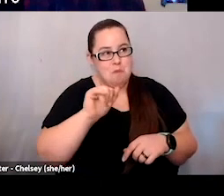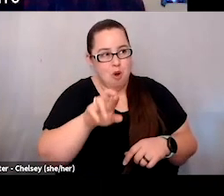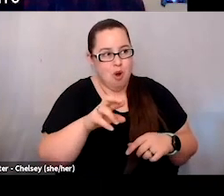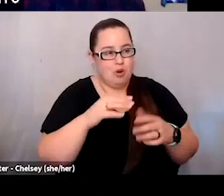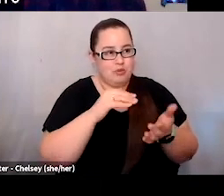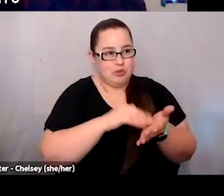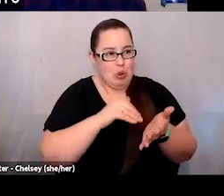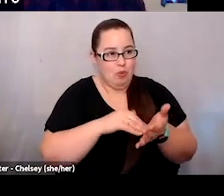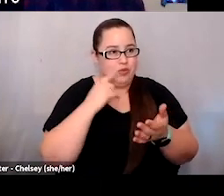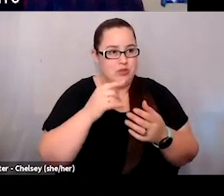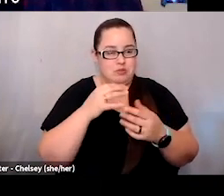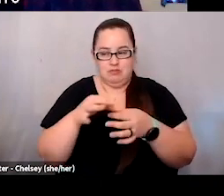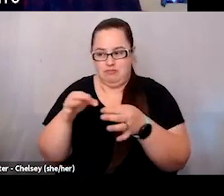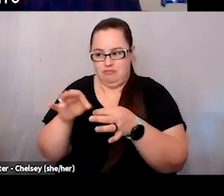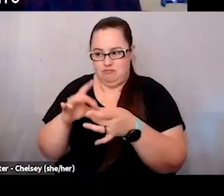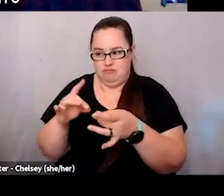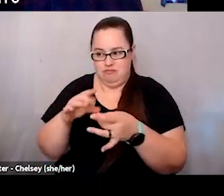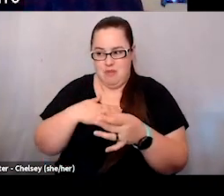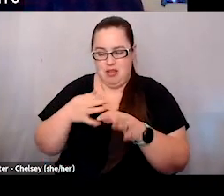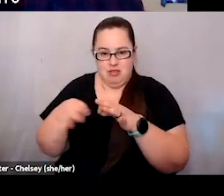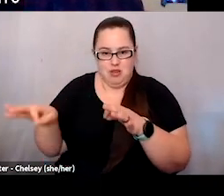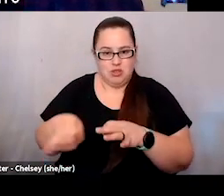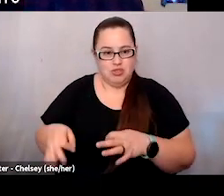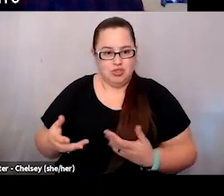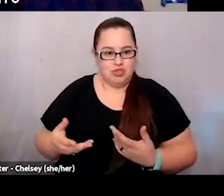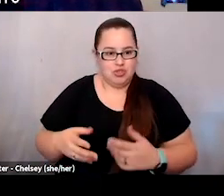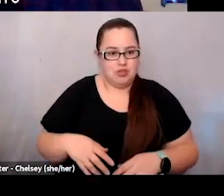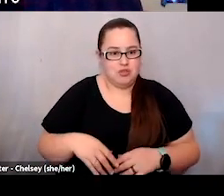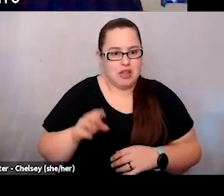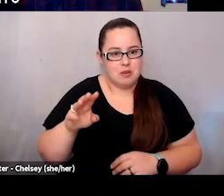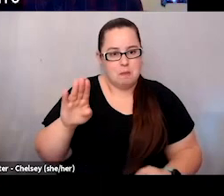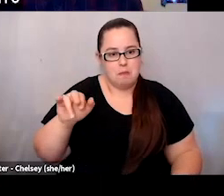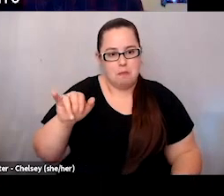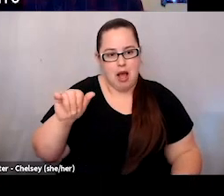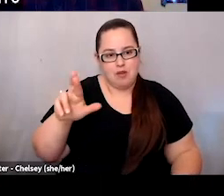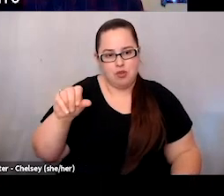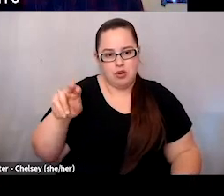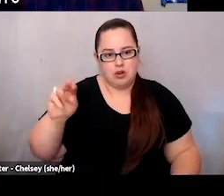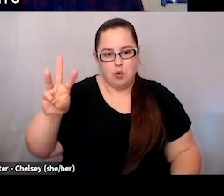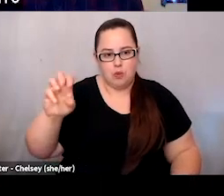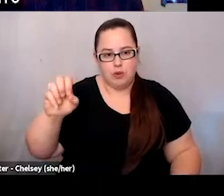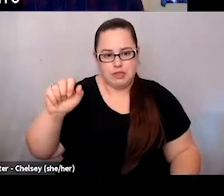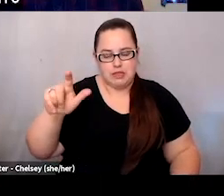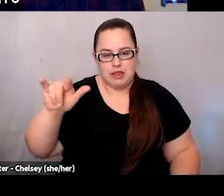here says, I was forced to eat an entire bar so for speaking my language says Byron